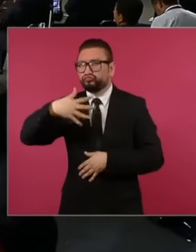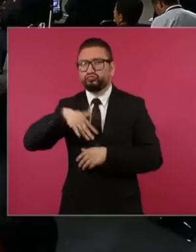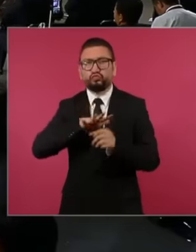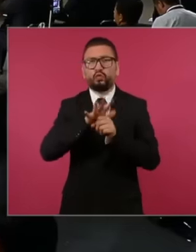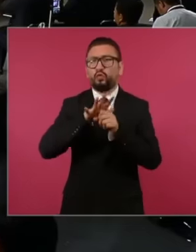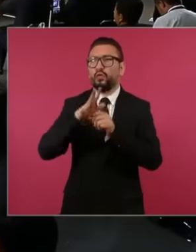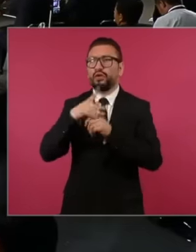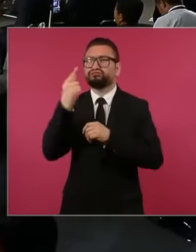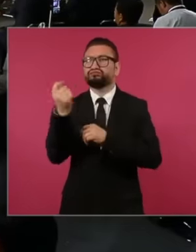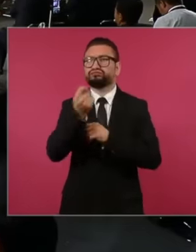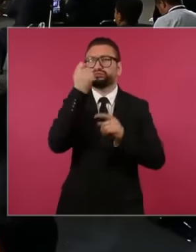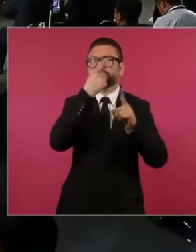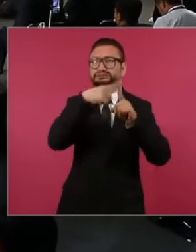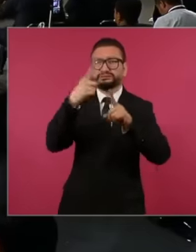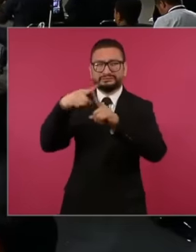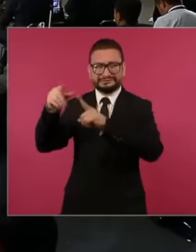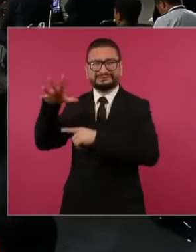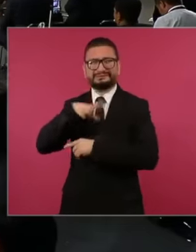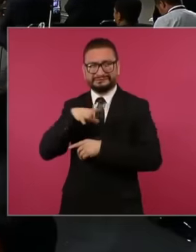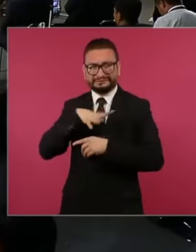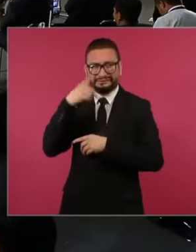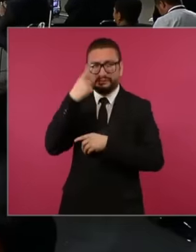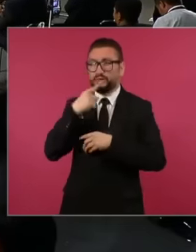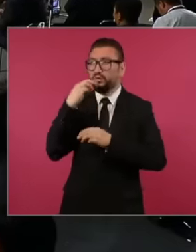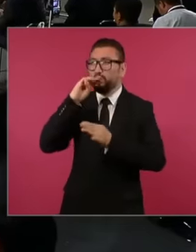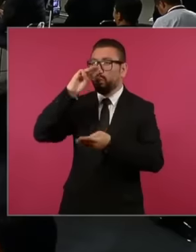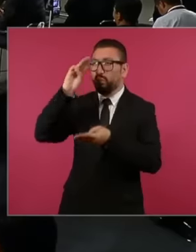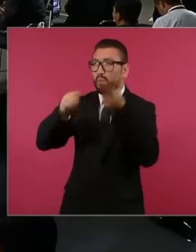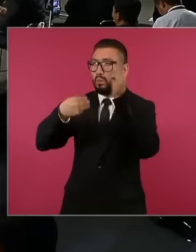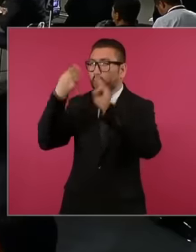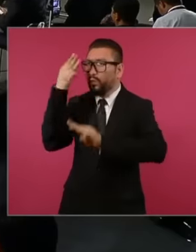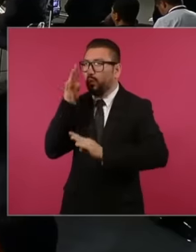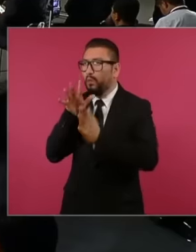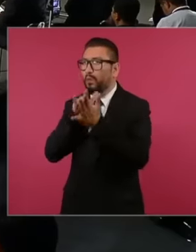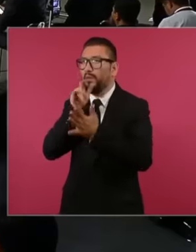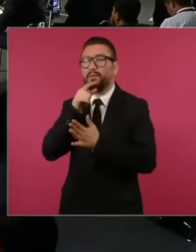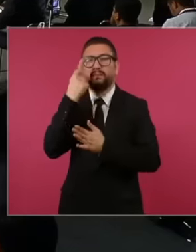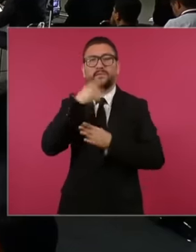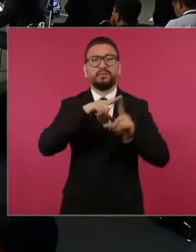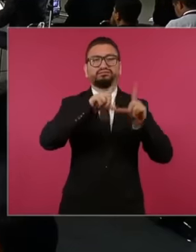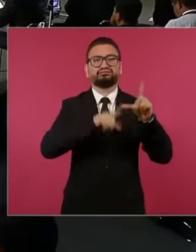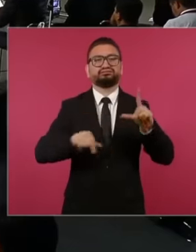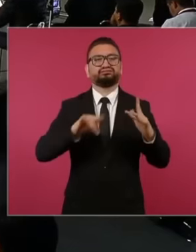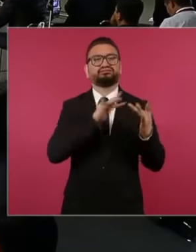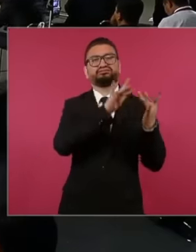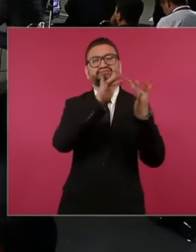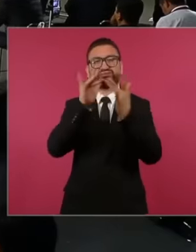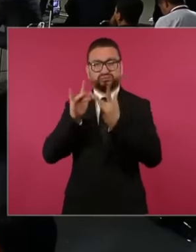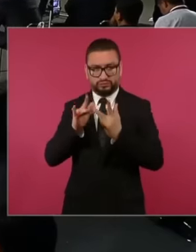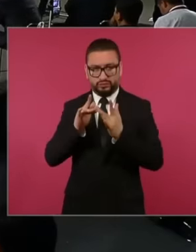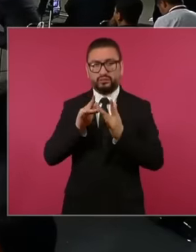technological resources that exist in the world to connect the country. On the one hand, we are installing